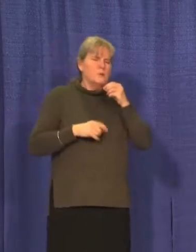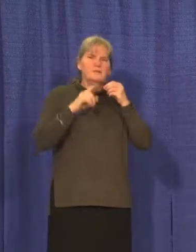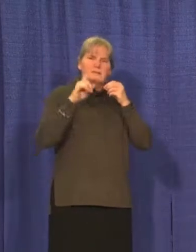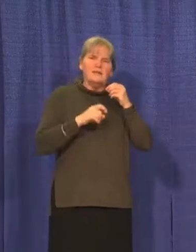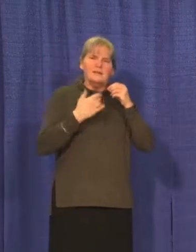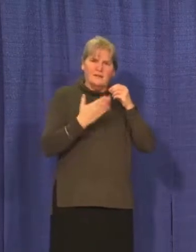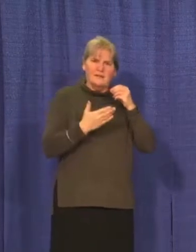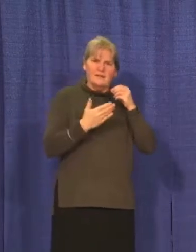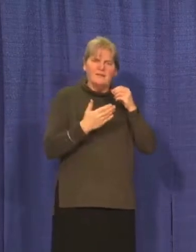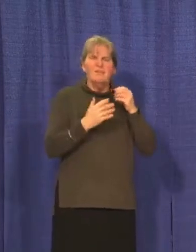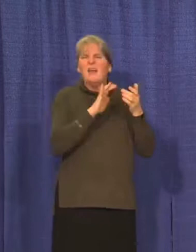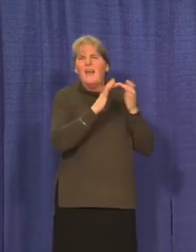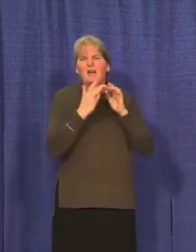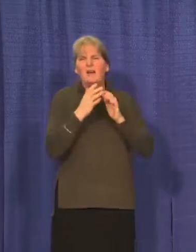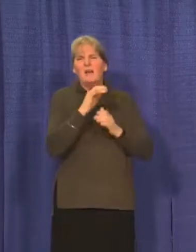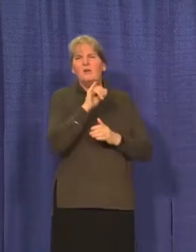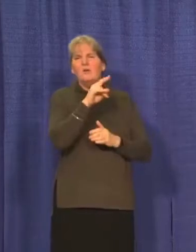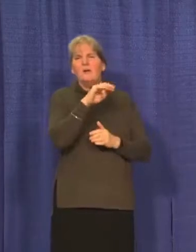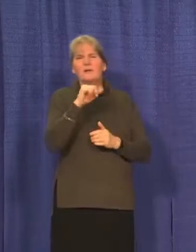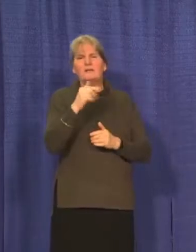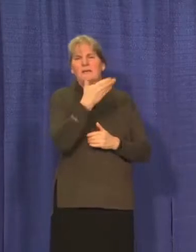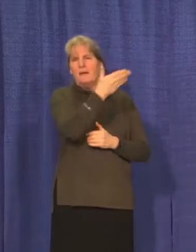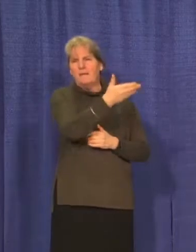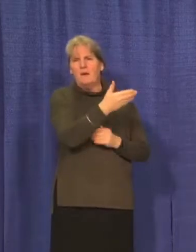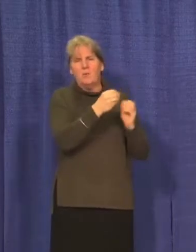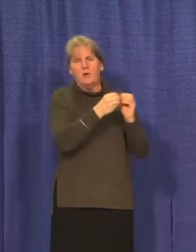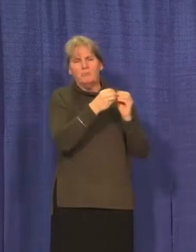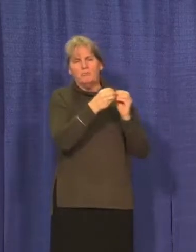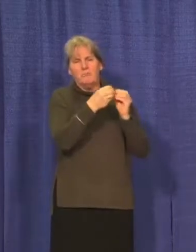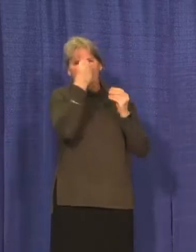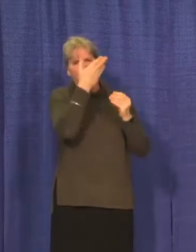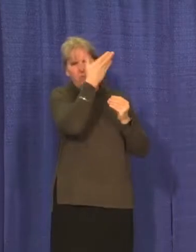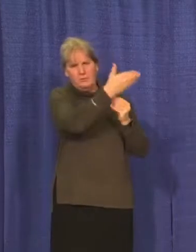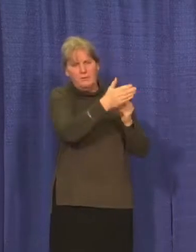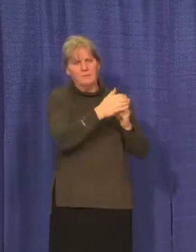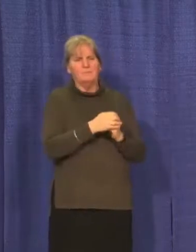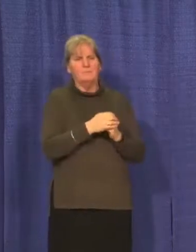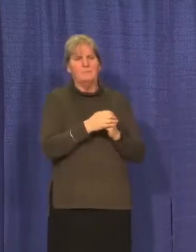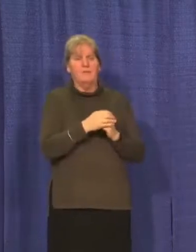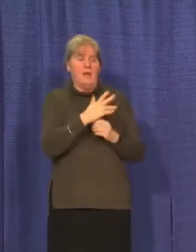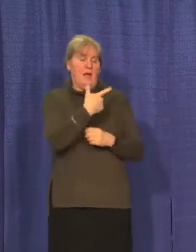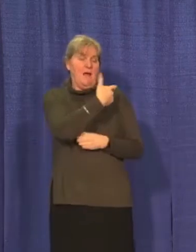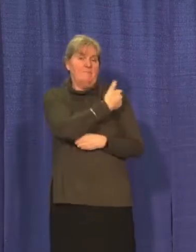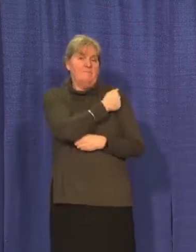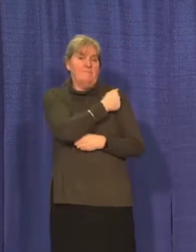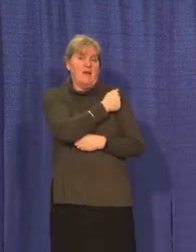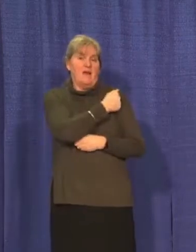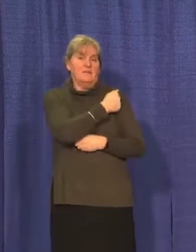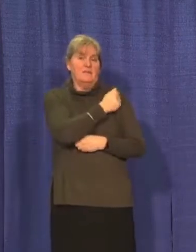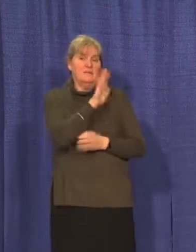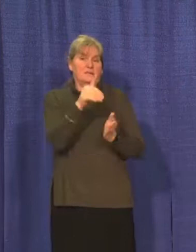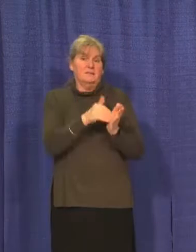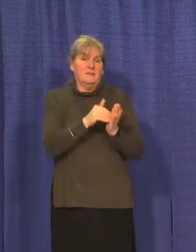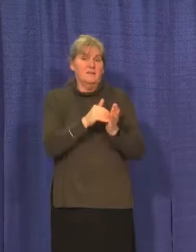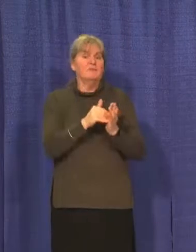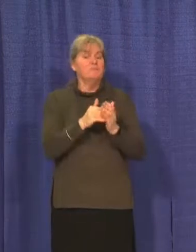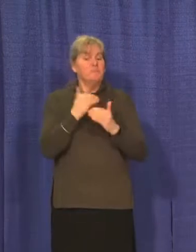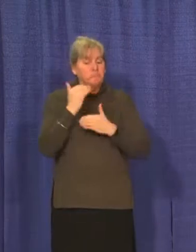available. Visit the website for more information The vaccine clinics are continuing to advance well and